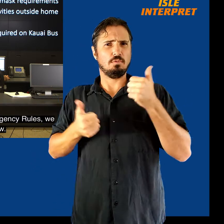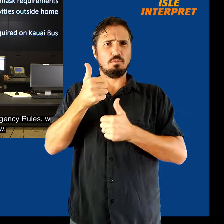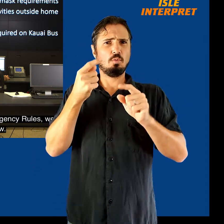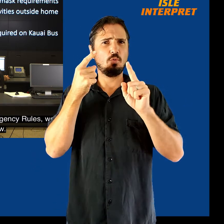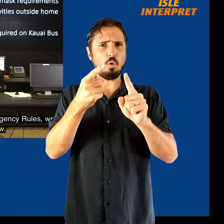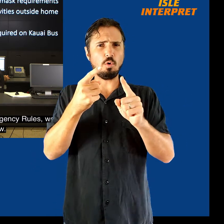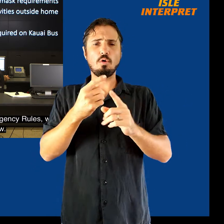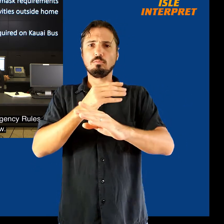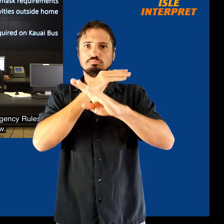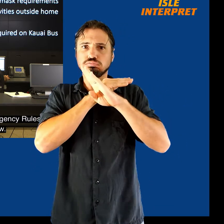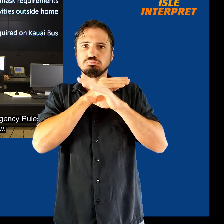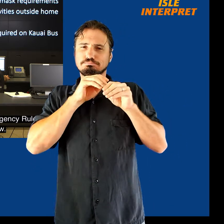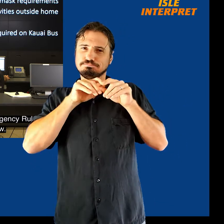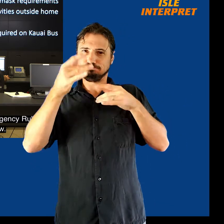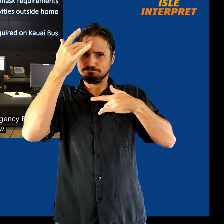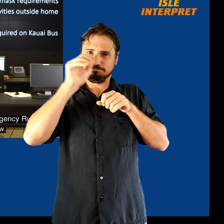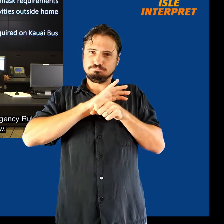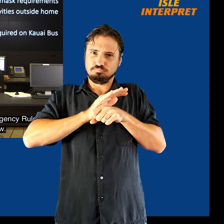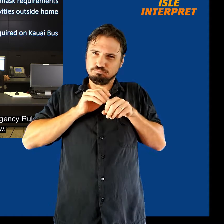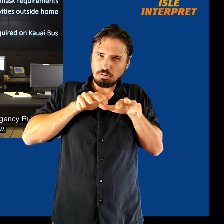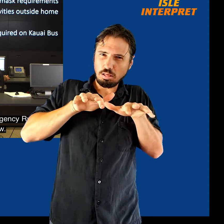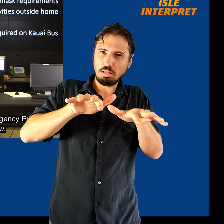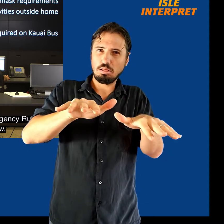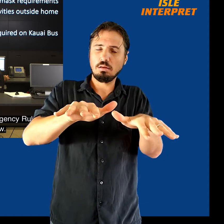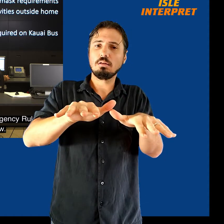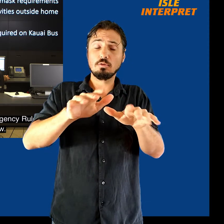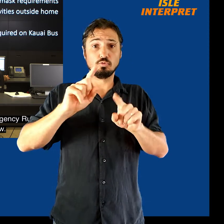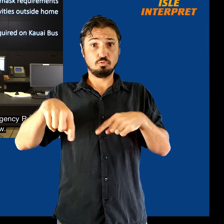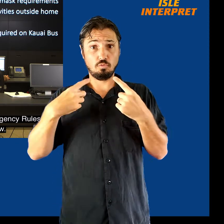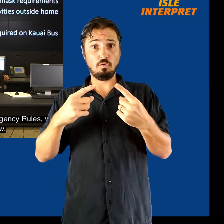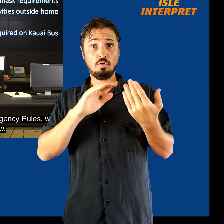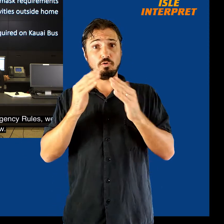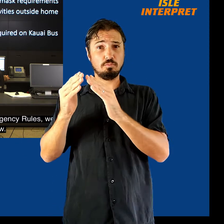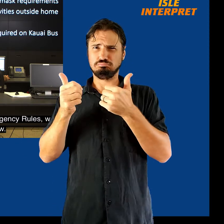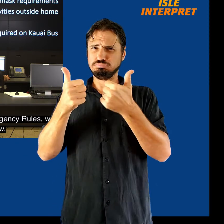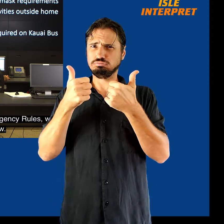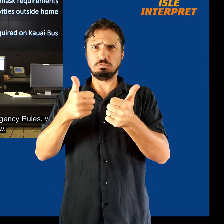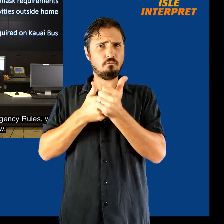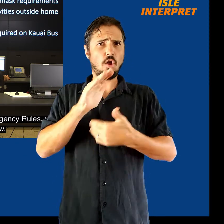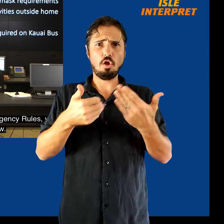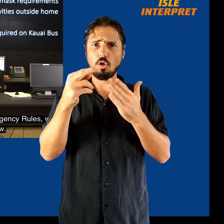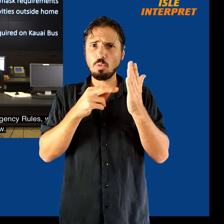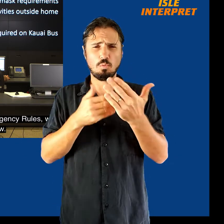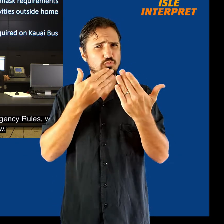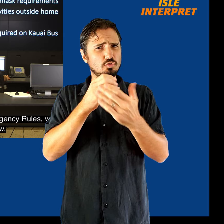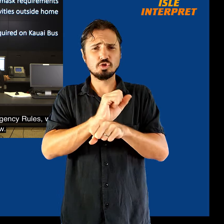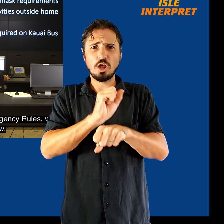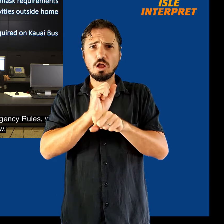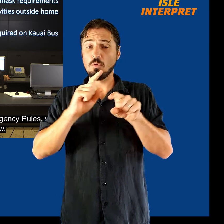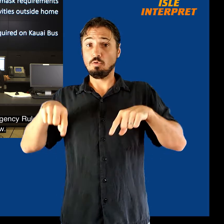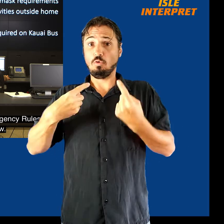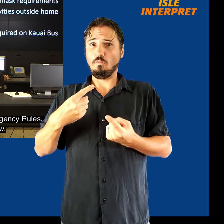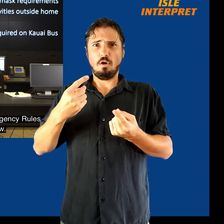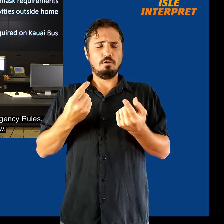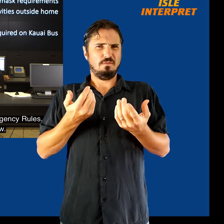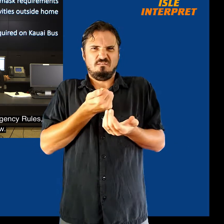And because our community has done such a great job at heeding our Emergency Rules, we have so far been able to keep our number of positive cases low.